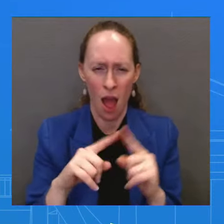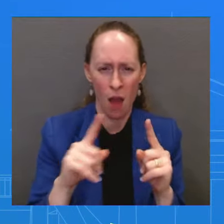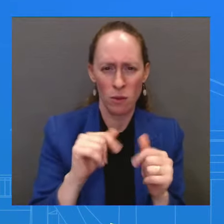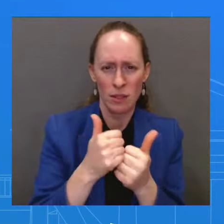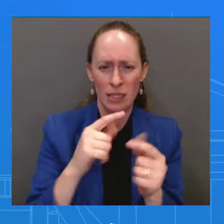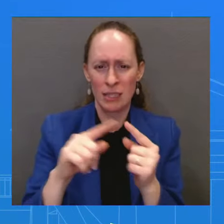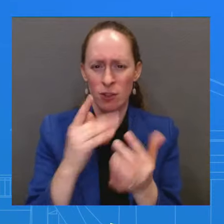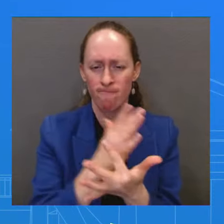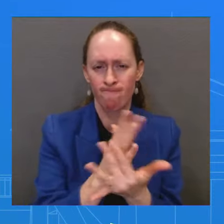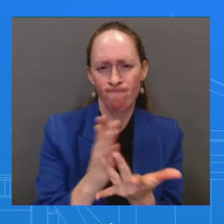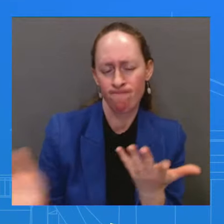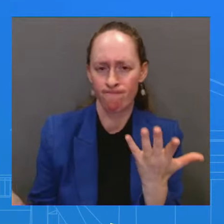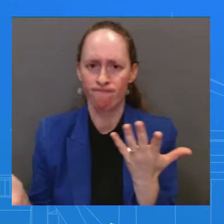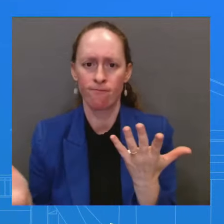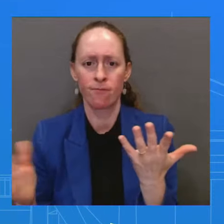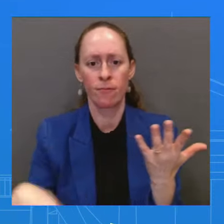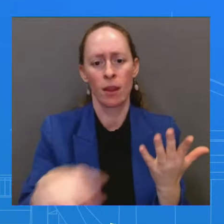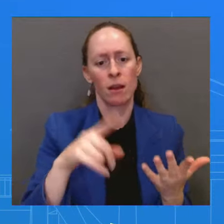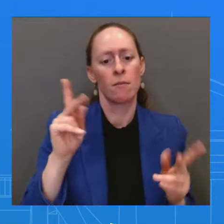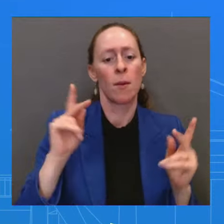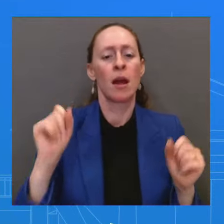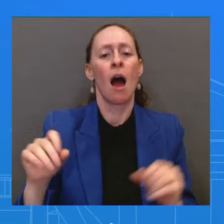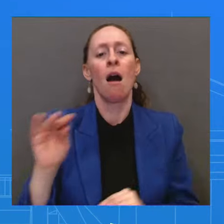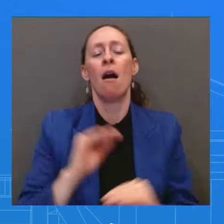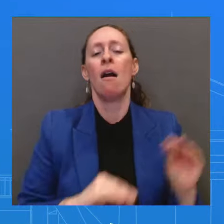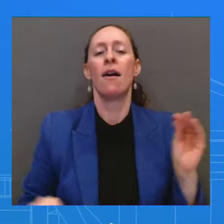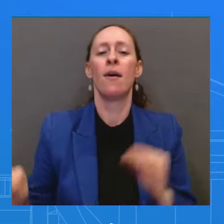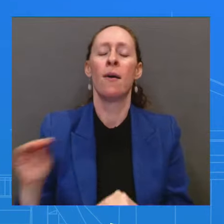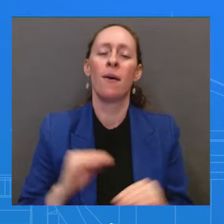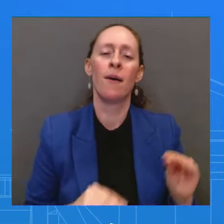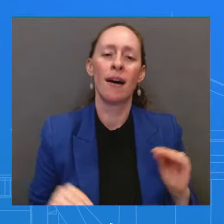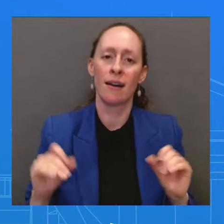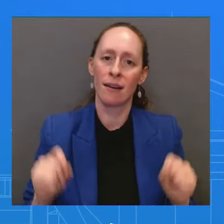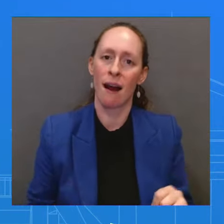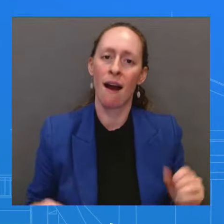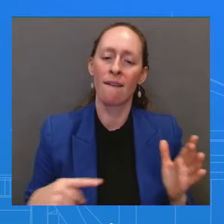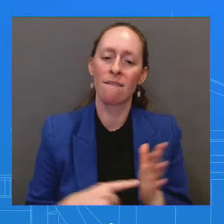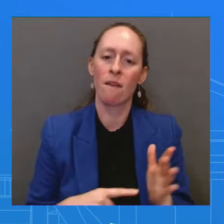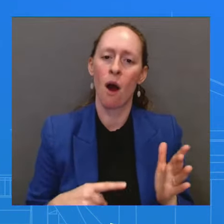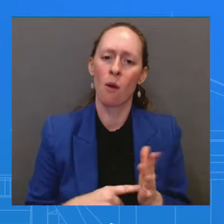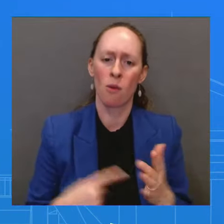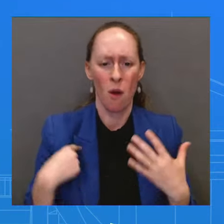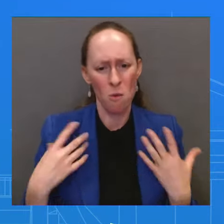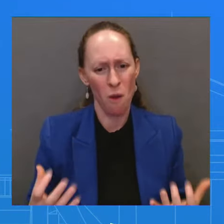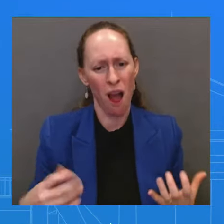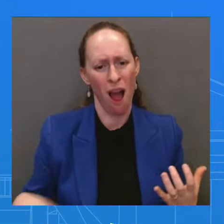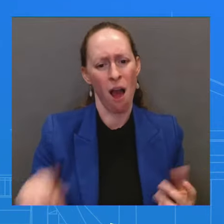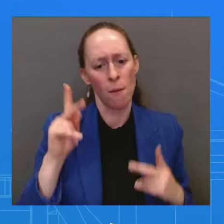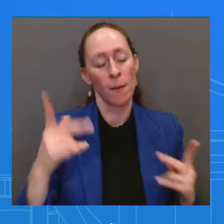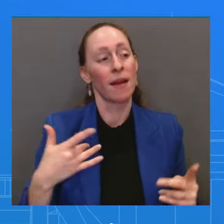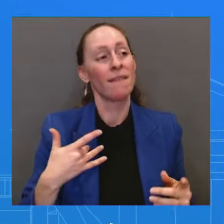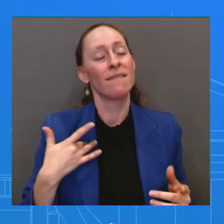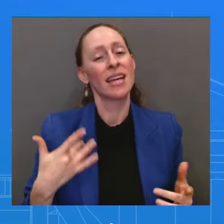He talks about dignity -- offering up and making sure people have dignity so that they can provide for their family. And this is what you're seeing